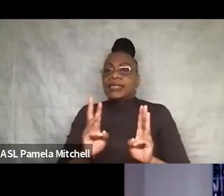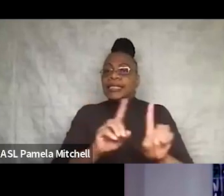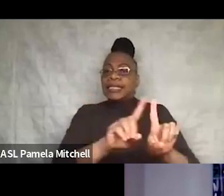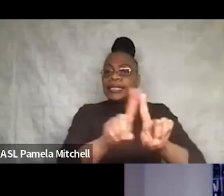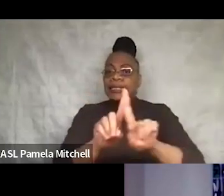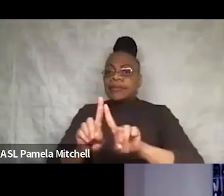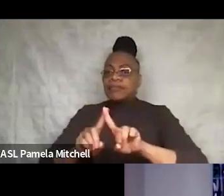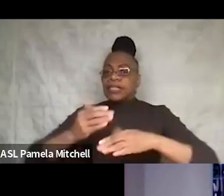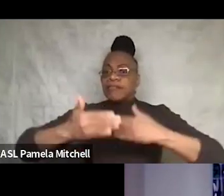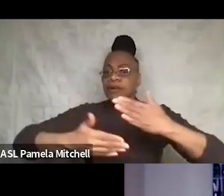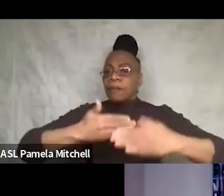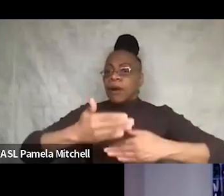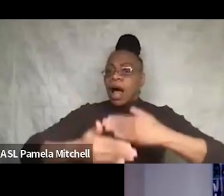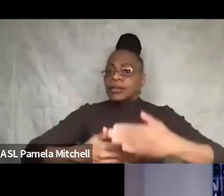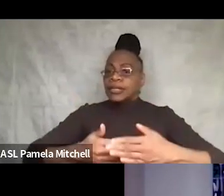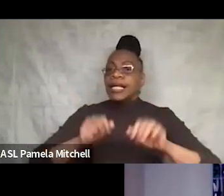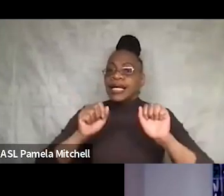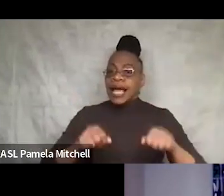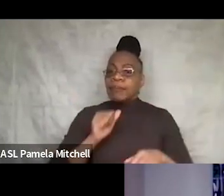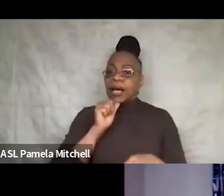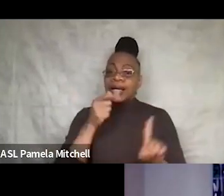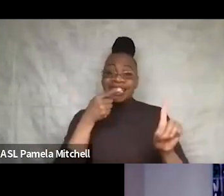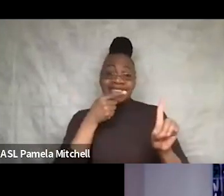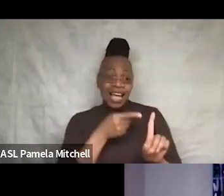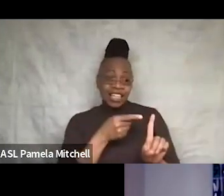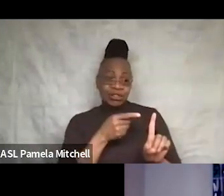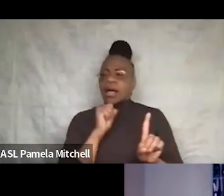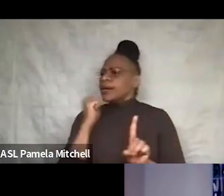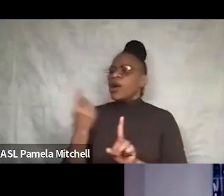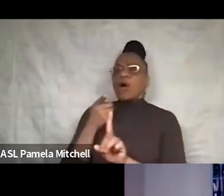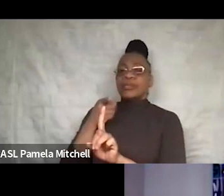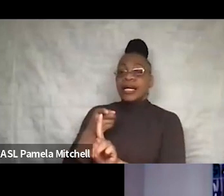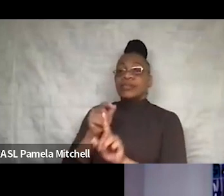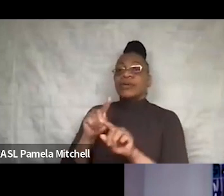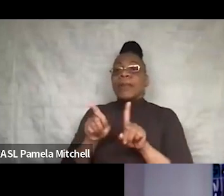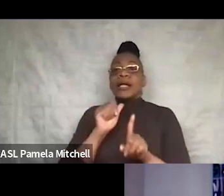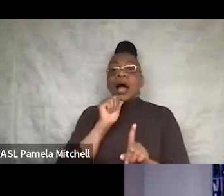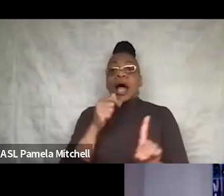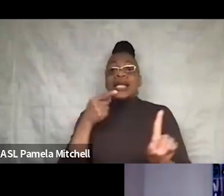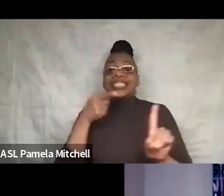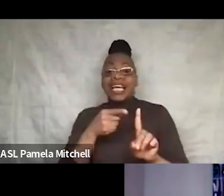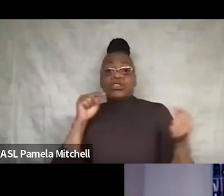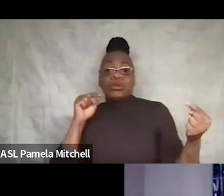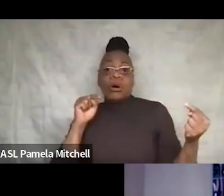there can often be unintentional, it's not always intentional, but even unintentional harm and damage